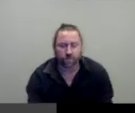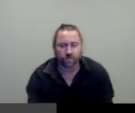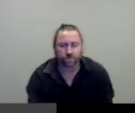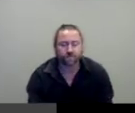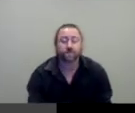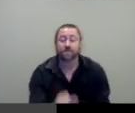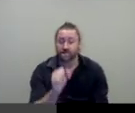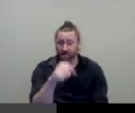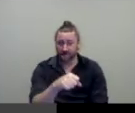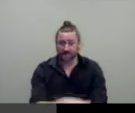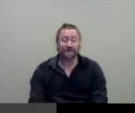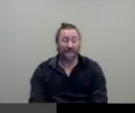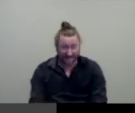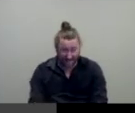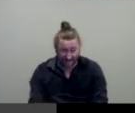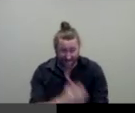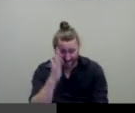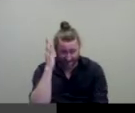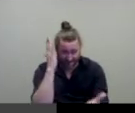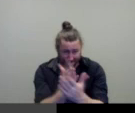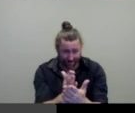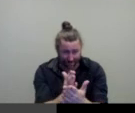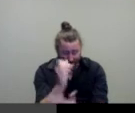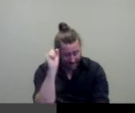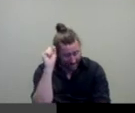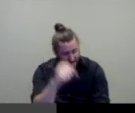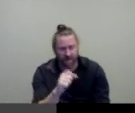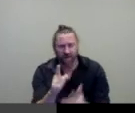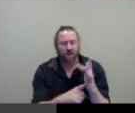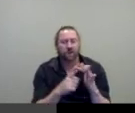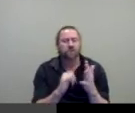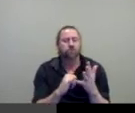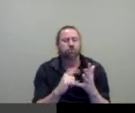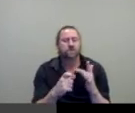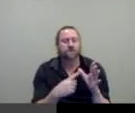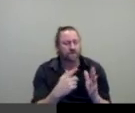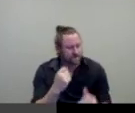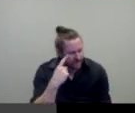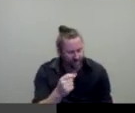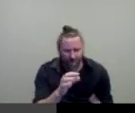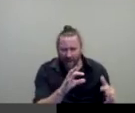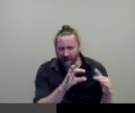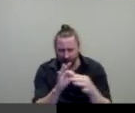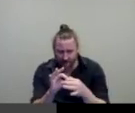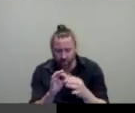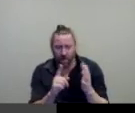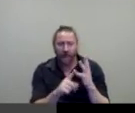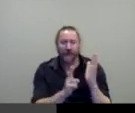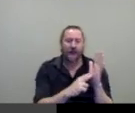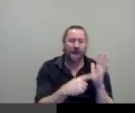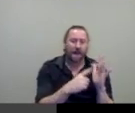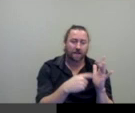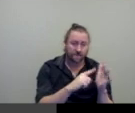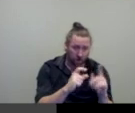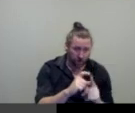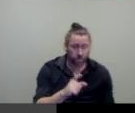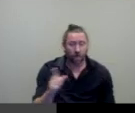yes yes definitely uh from Jessica we have 'Do we see a connection between untitled and unauthored?